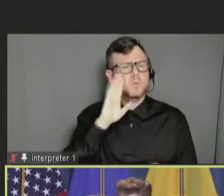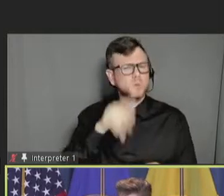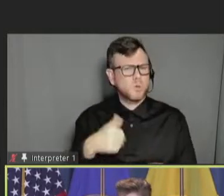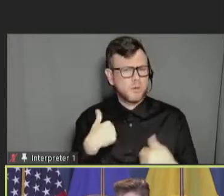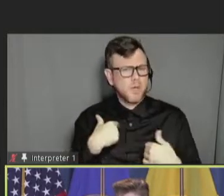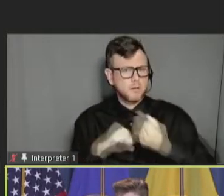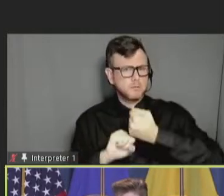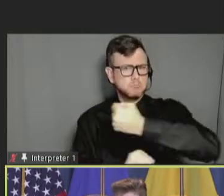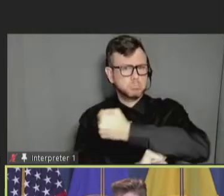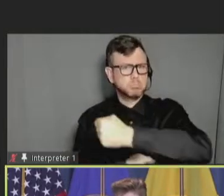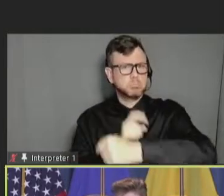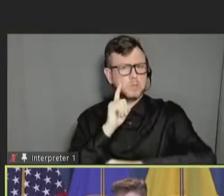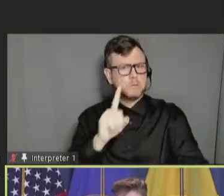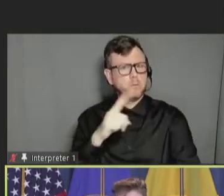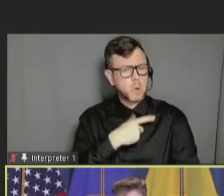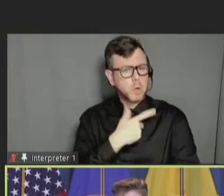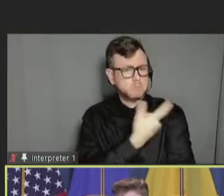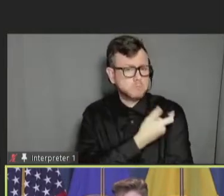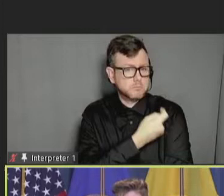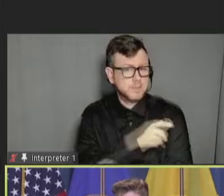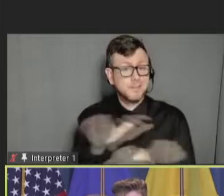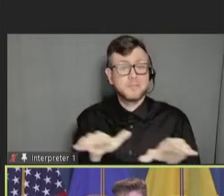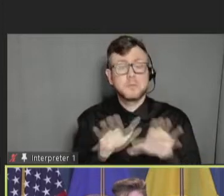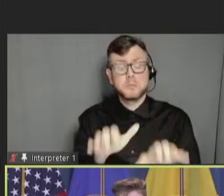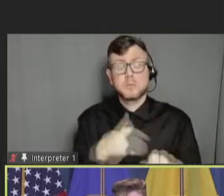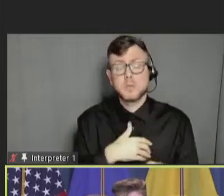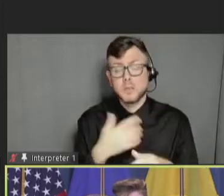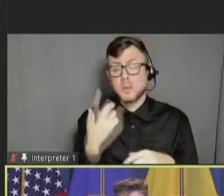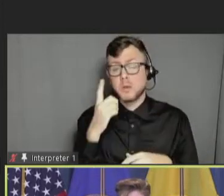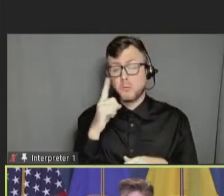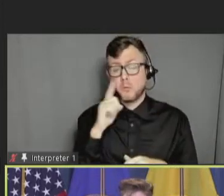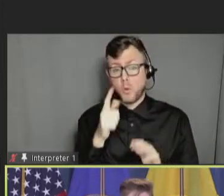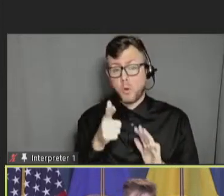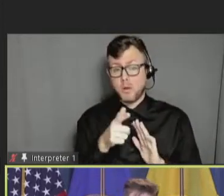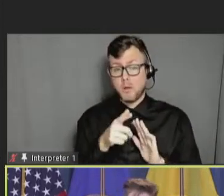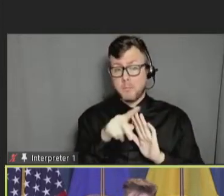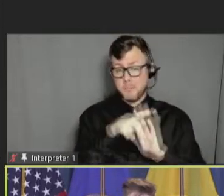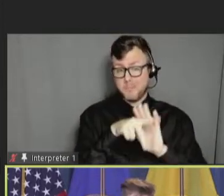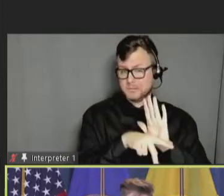immunization activities. But what they're able to write in policy is not always successfully